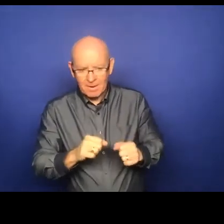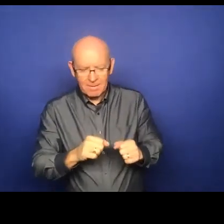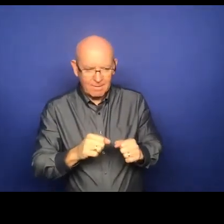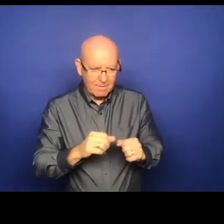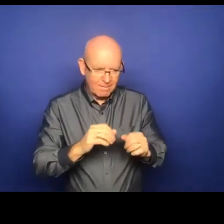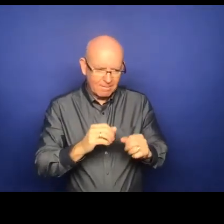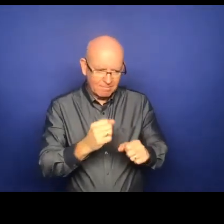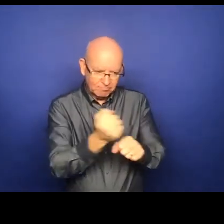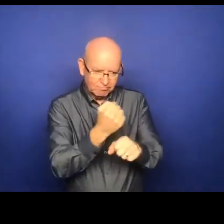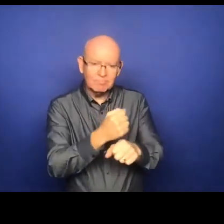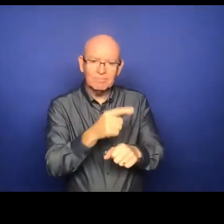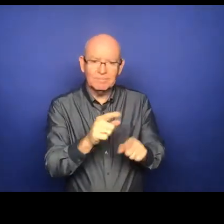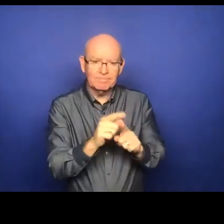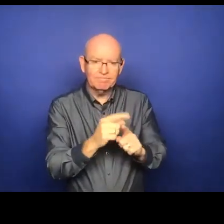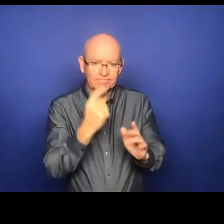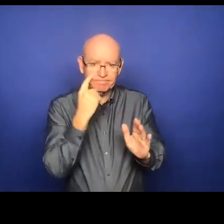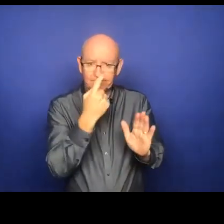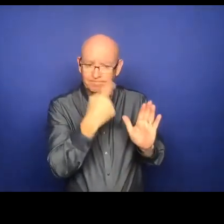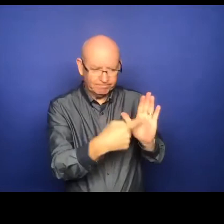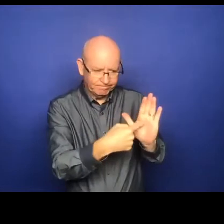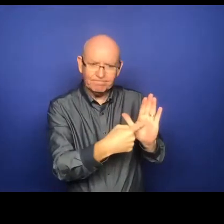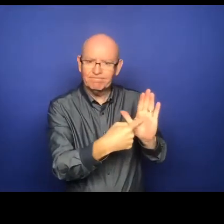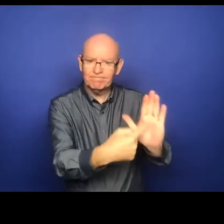SDG, CRPD and human rights